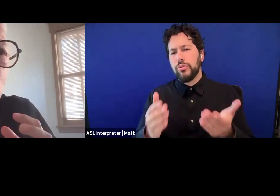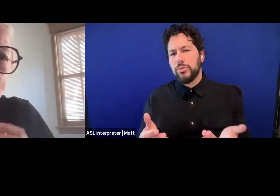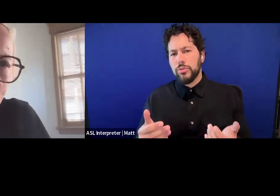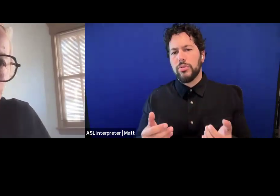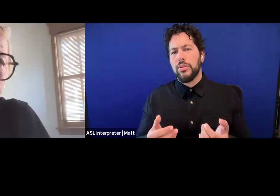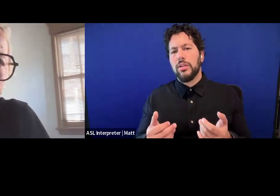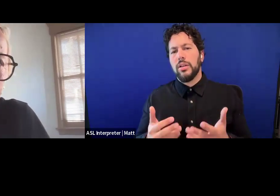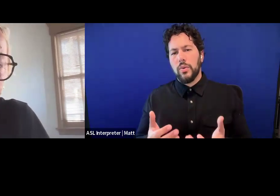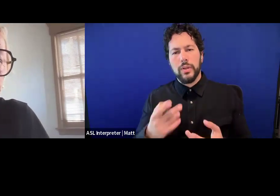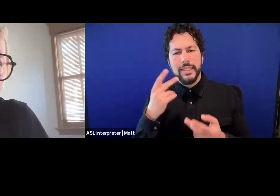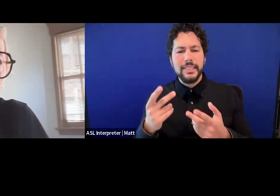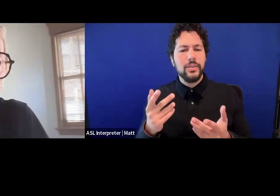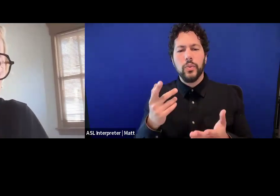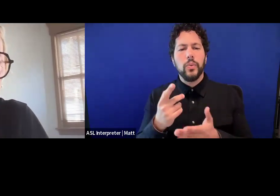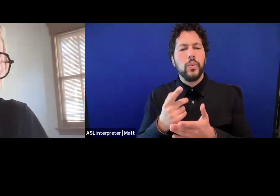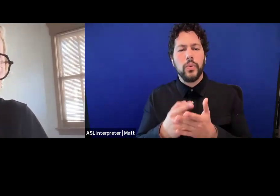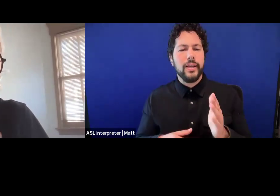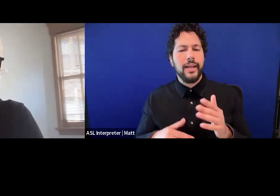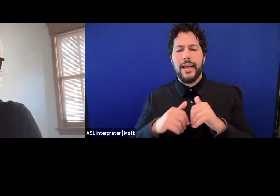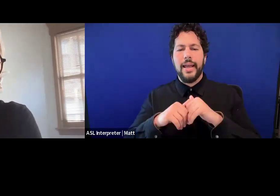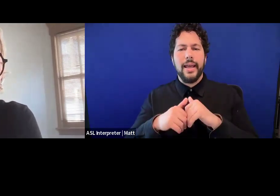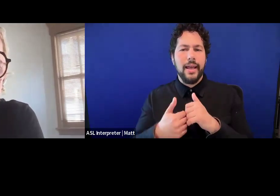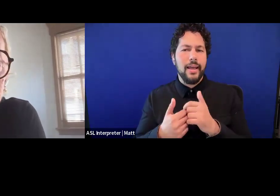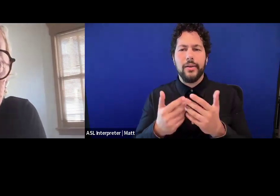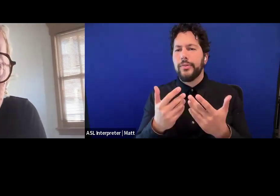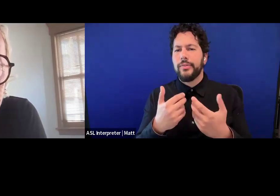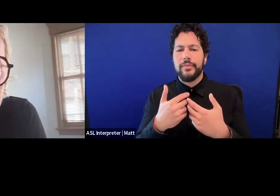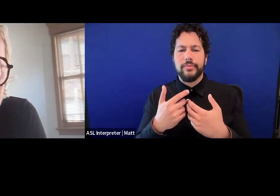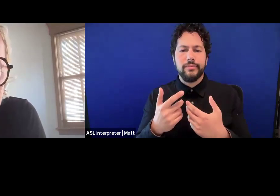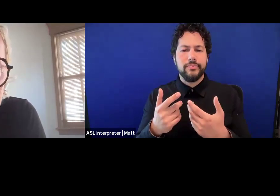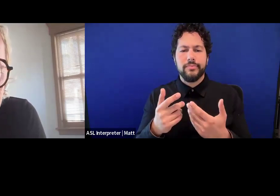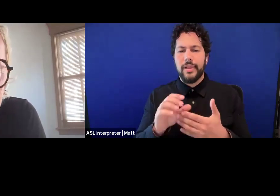see what the outcome is of how these remarkable prices are.